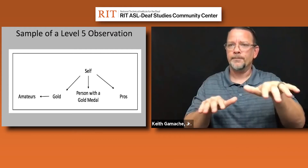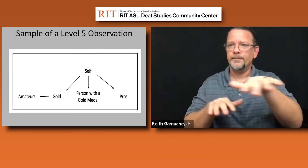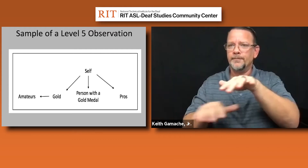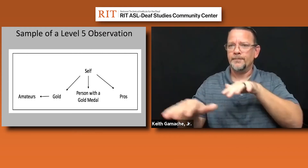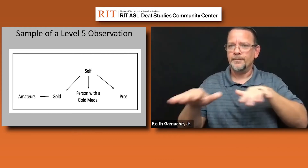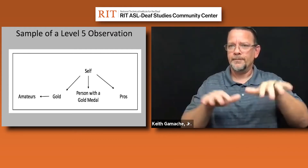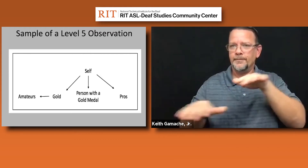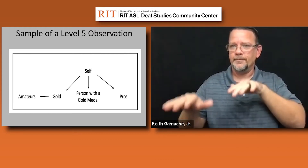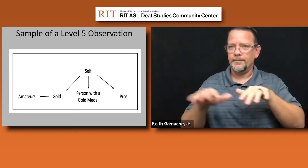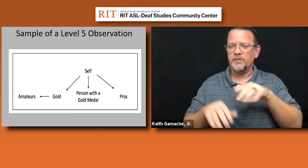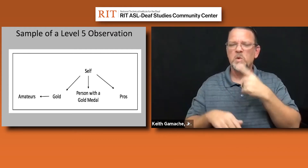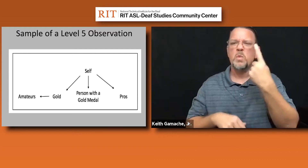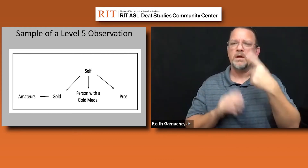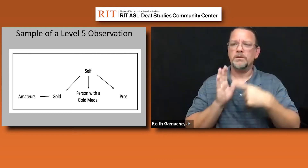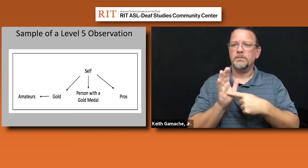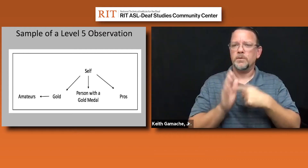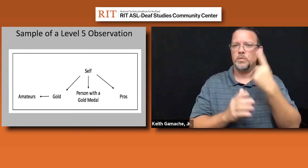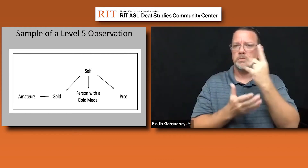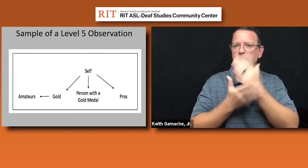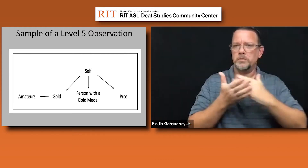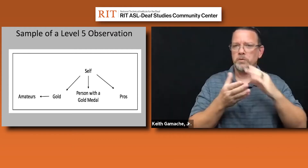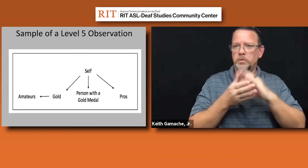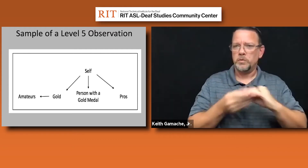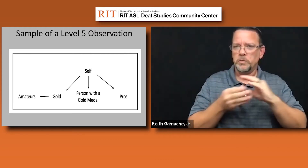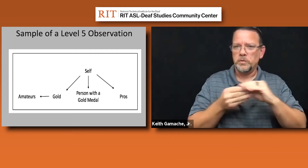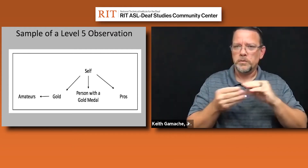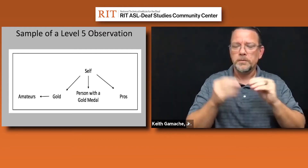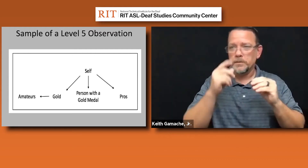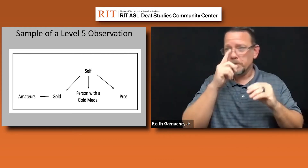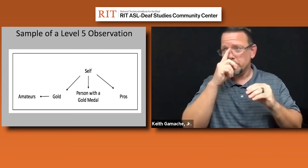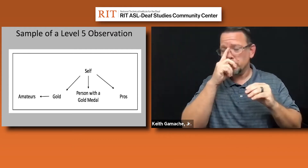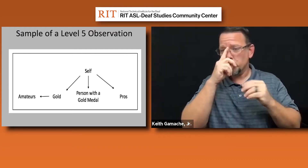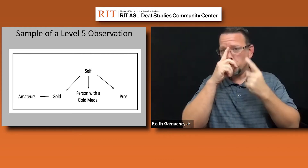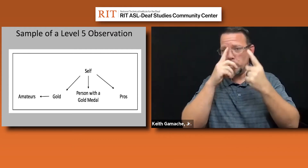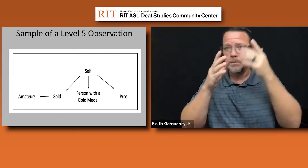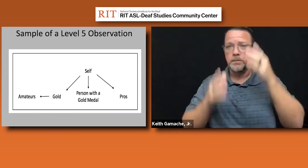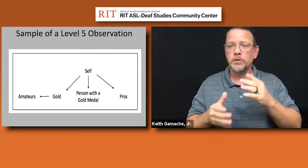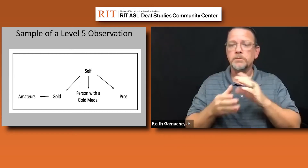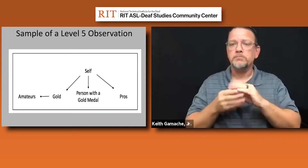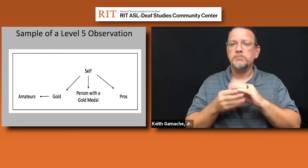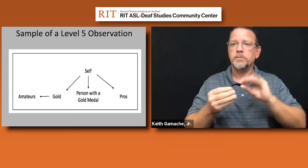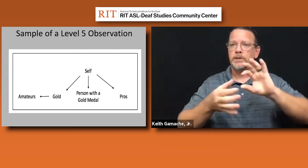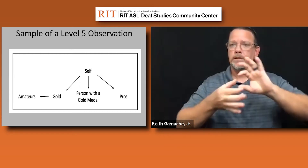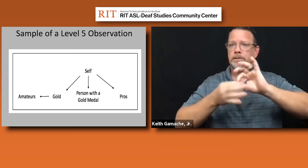or can manipulate their environment, and one quick story is, someone might be giving